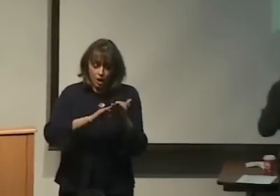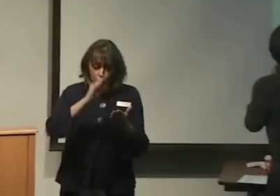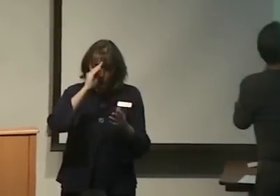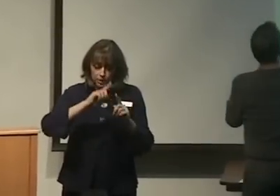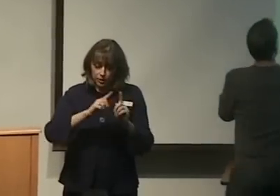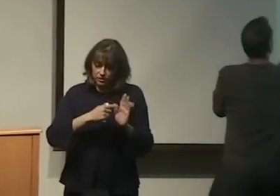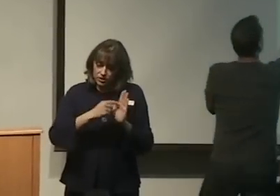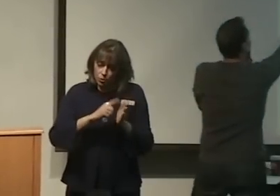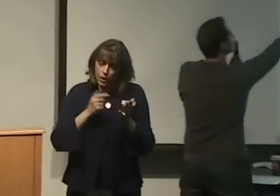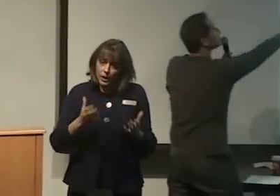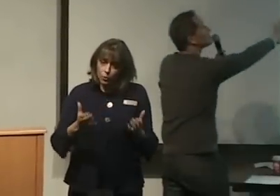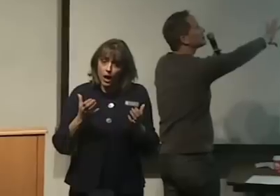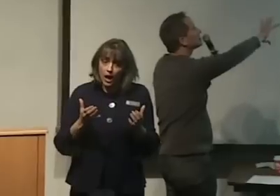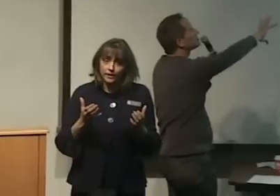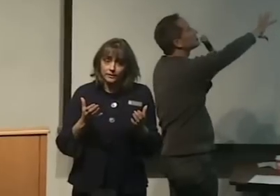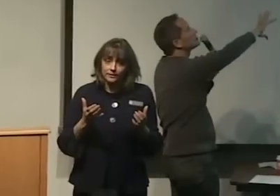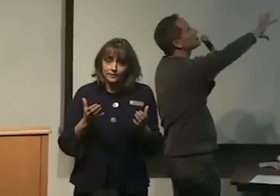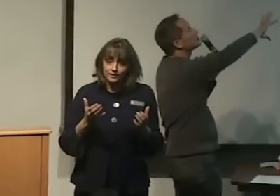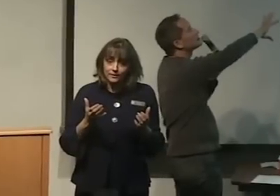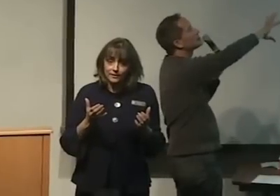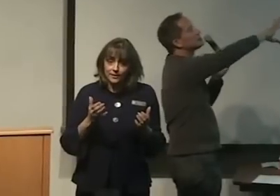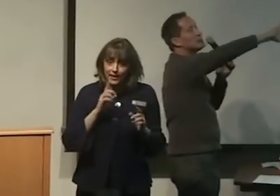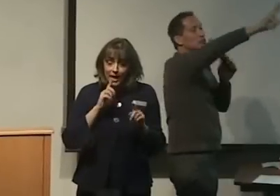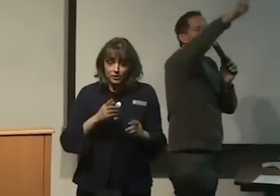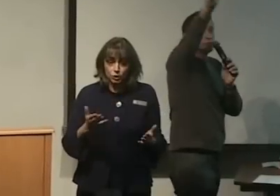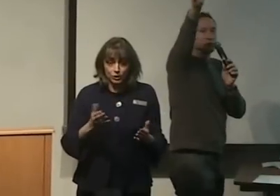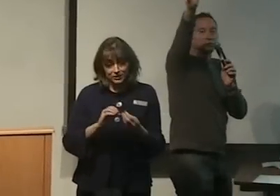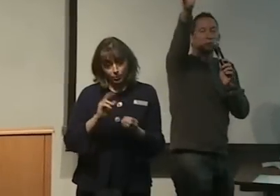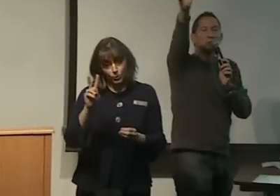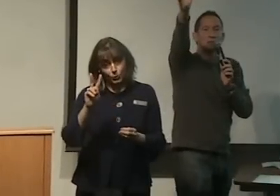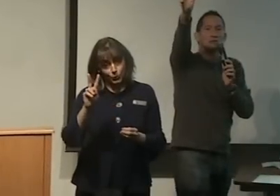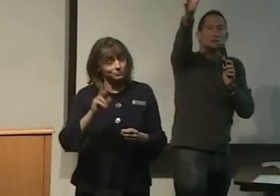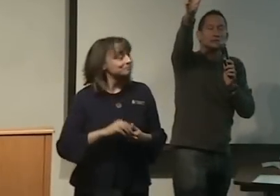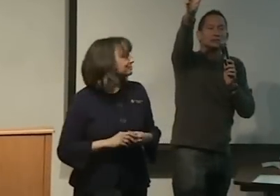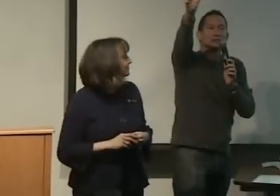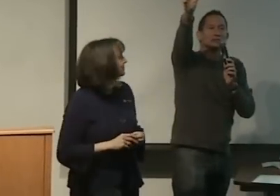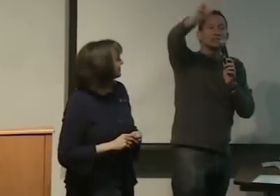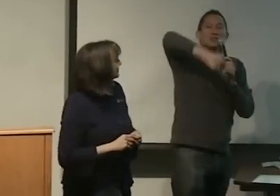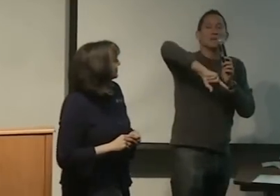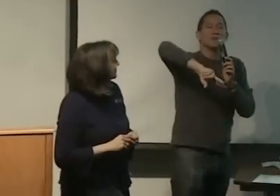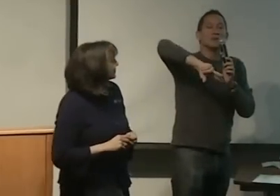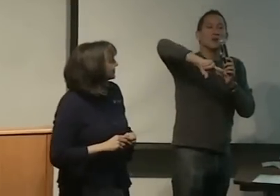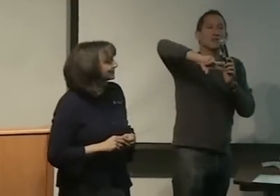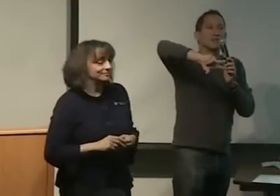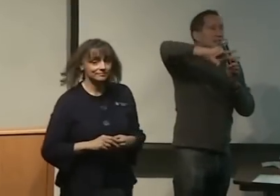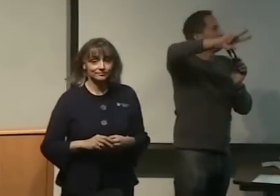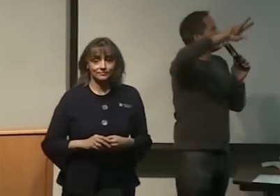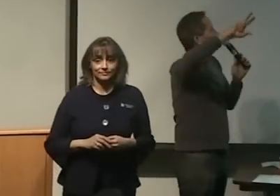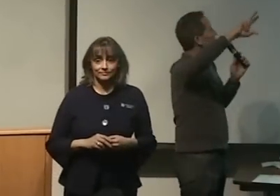See, so maybe you have to read the syllabus.